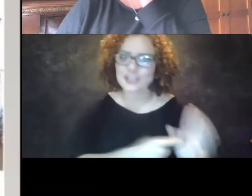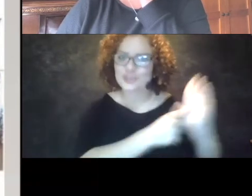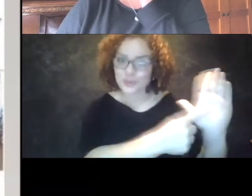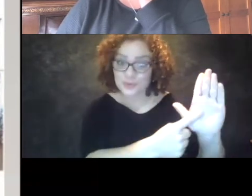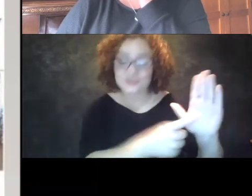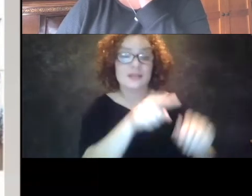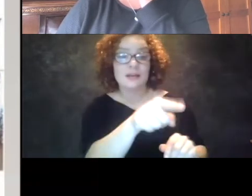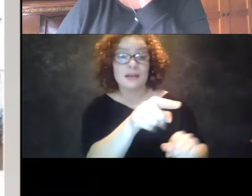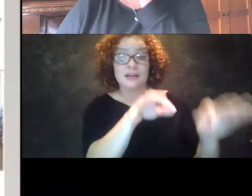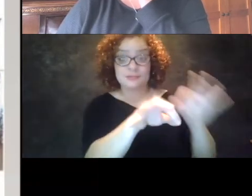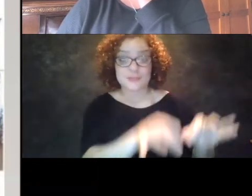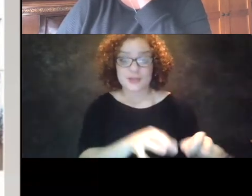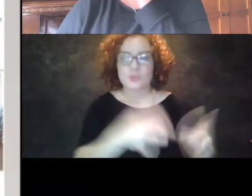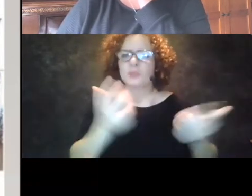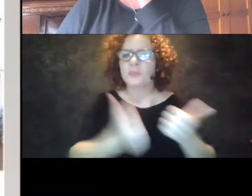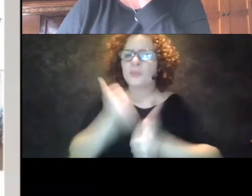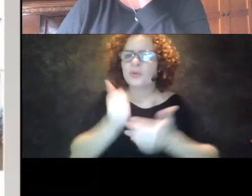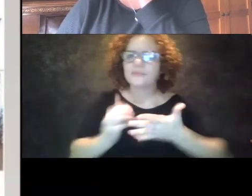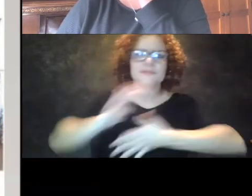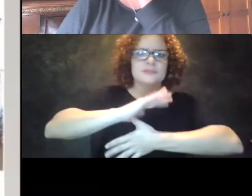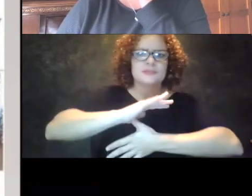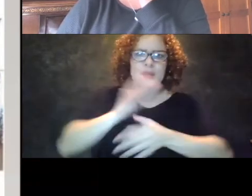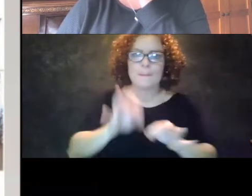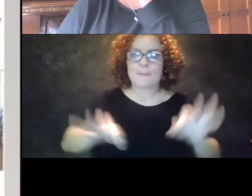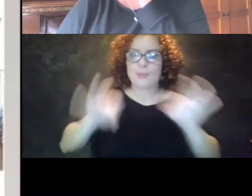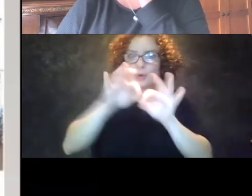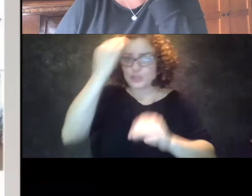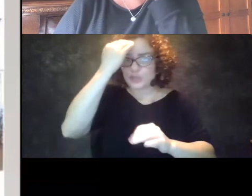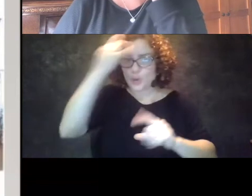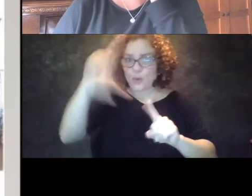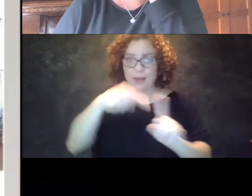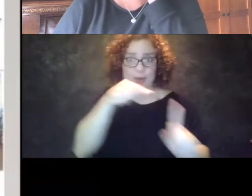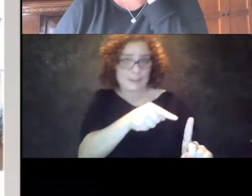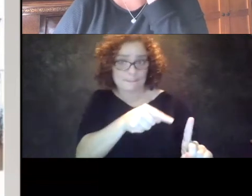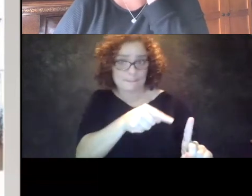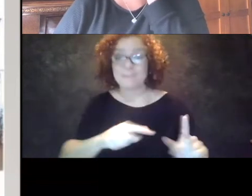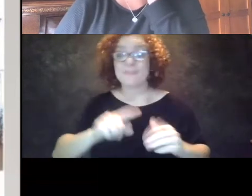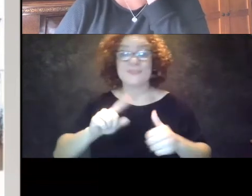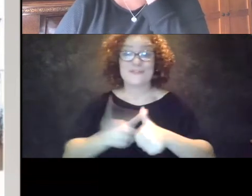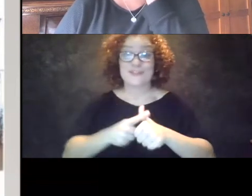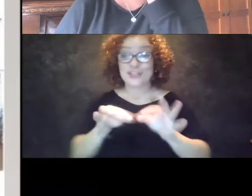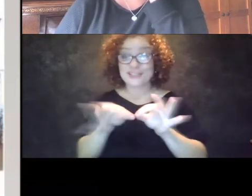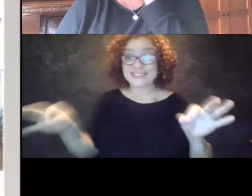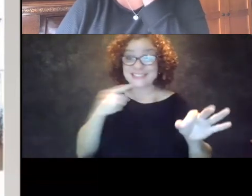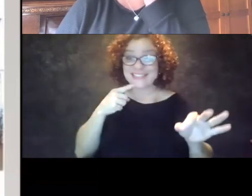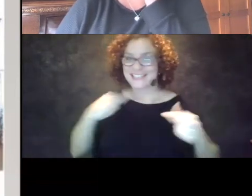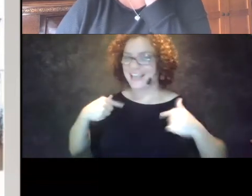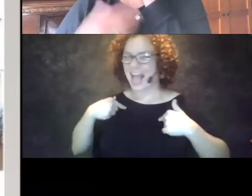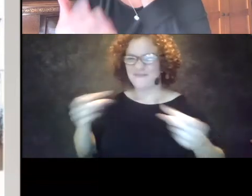talking about what are the most important things to know about him. And it starts out with I'm a quick learner, and I have a great sense of humor, right? So but then it also